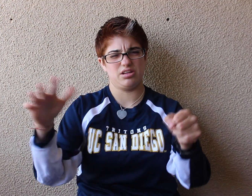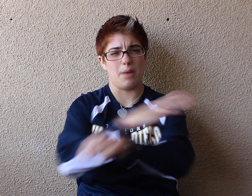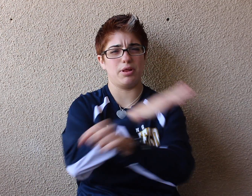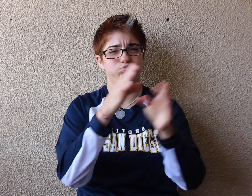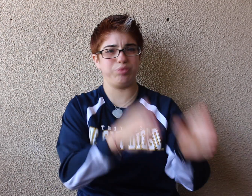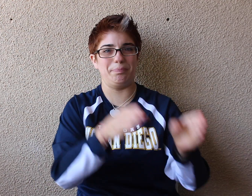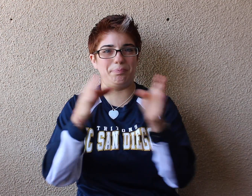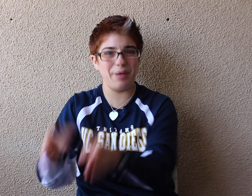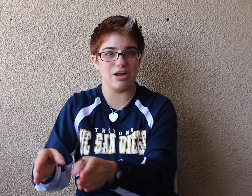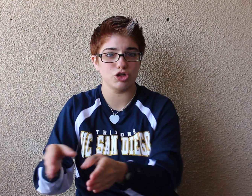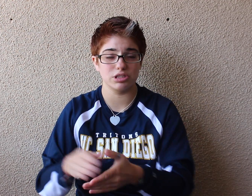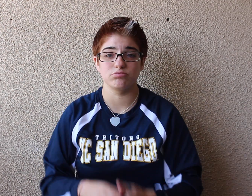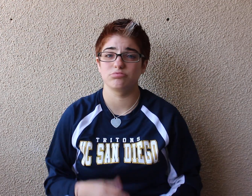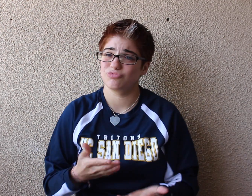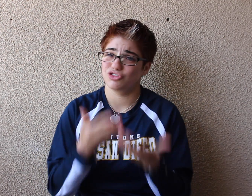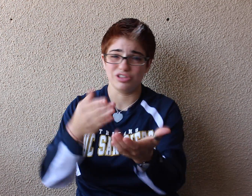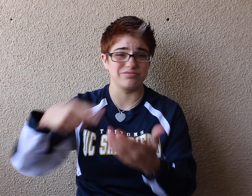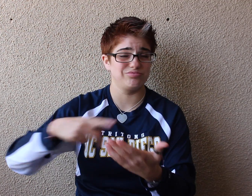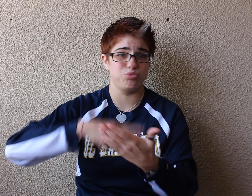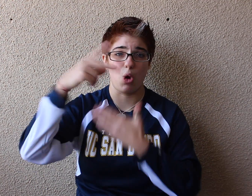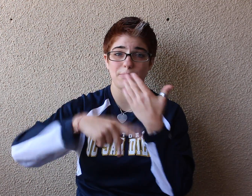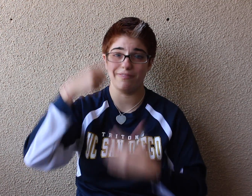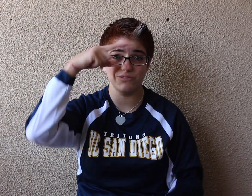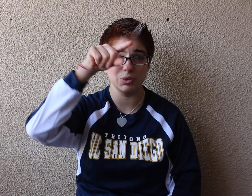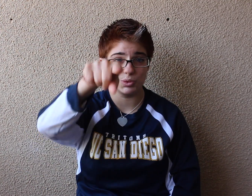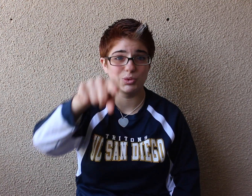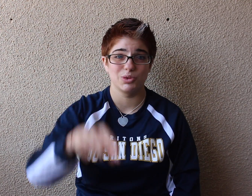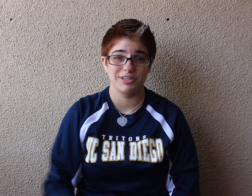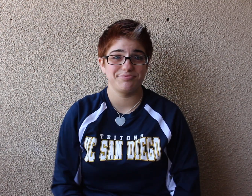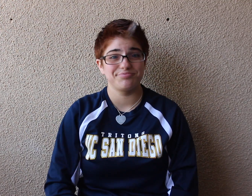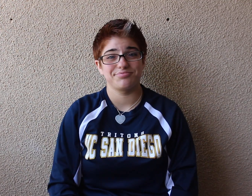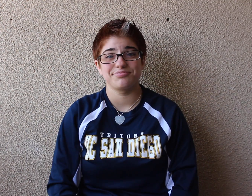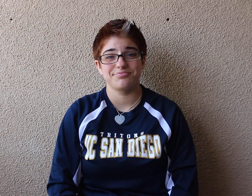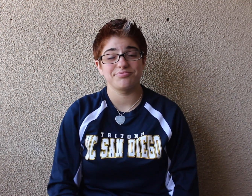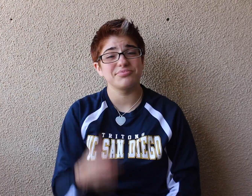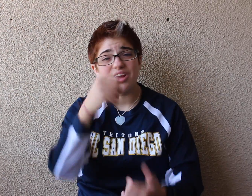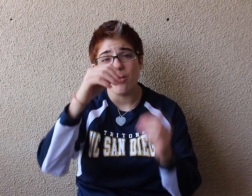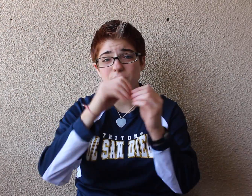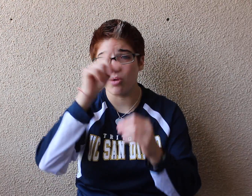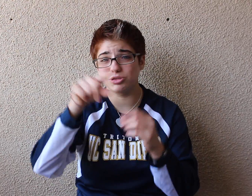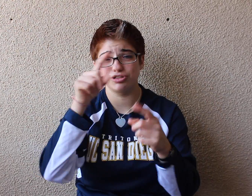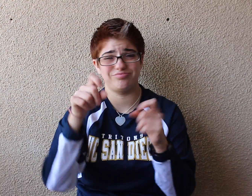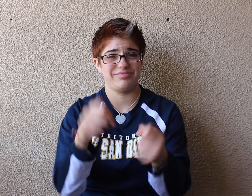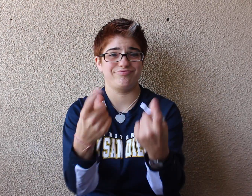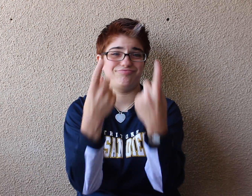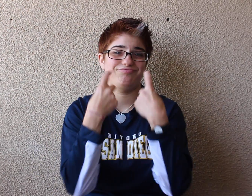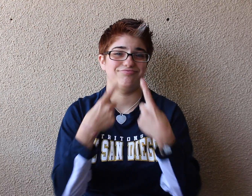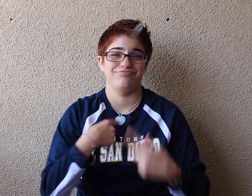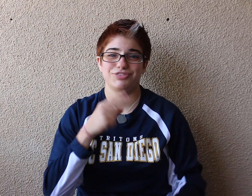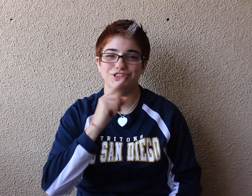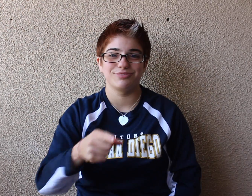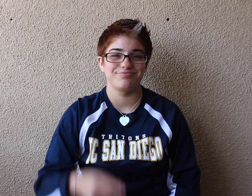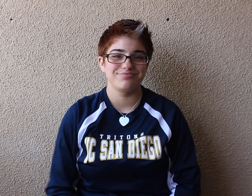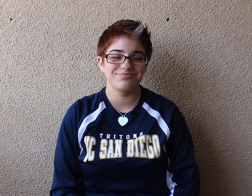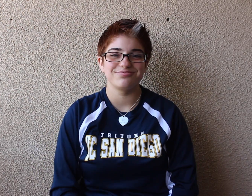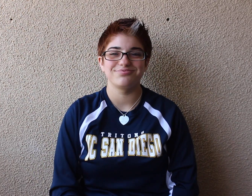and want to come out as prepared as I feel, then this is the program for you. If you have any more questions, you can get in touch with me! ☺